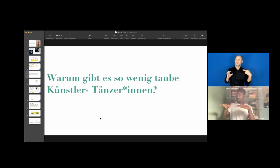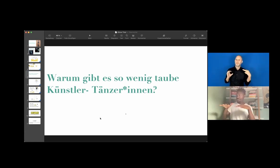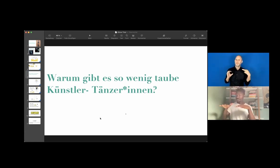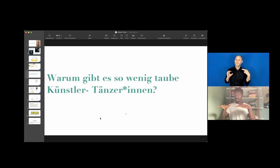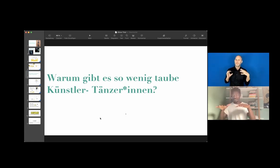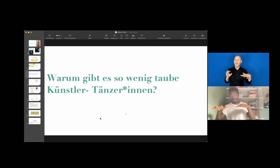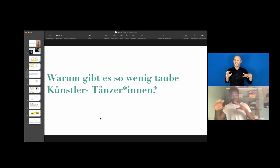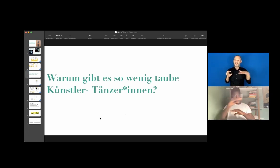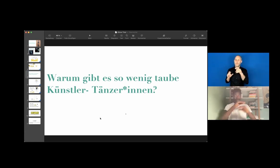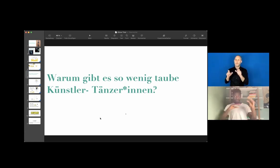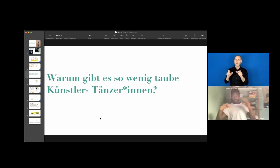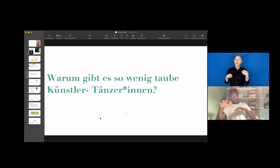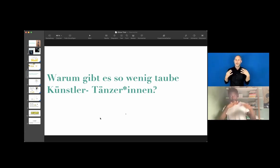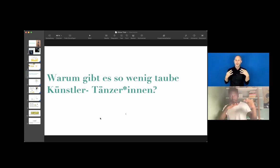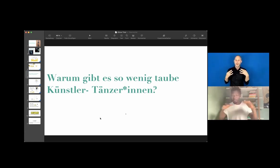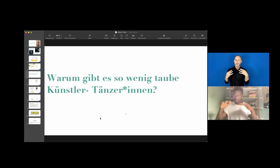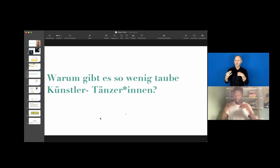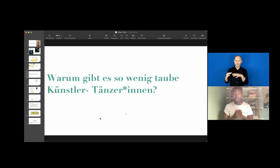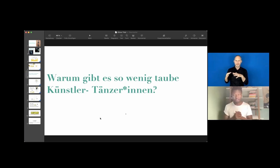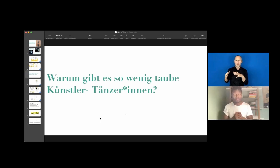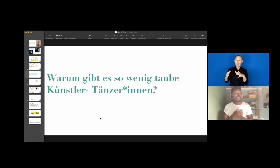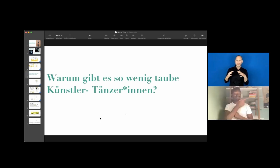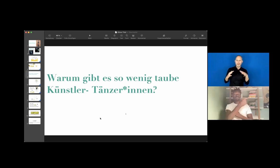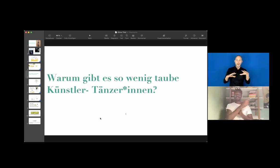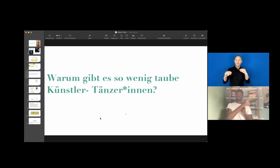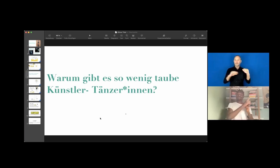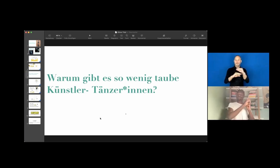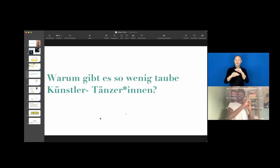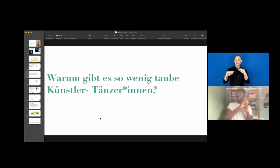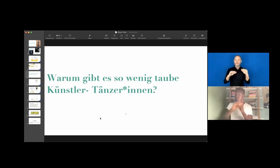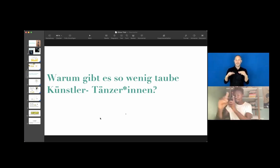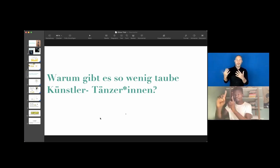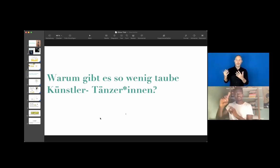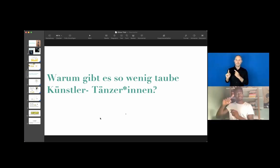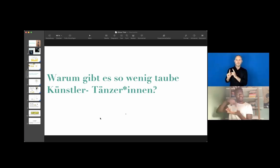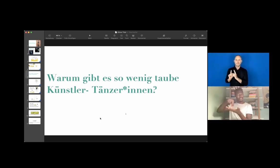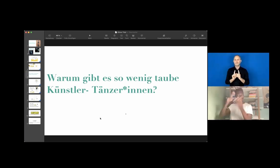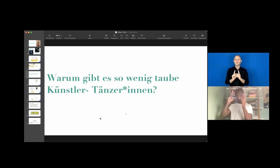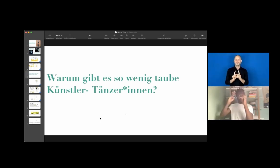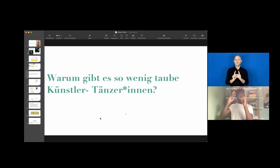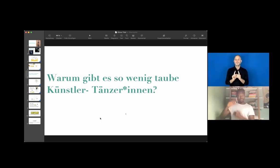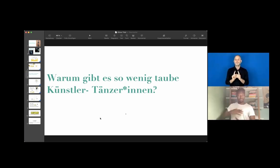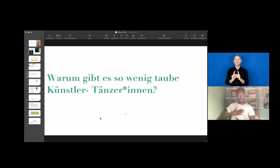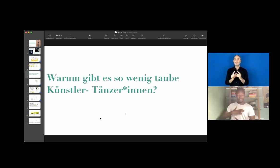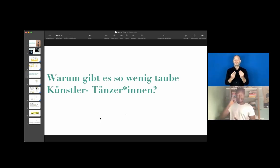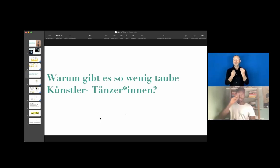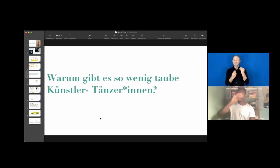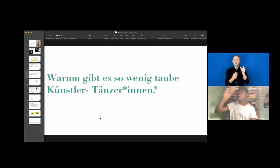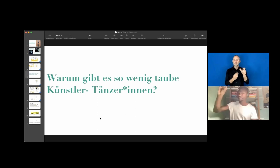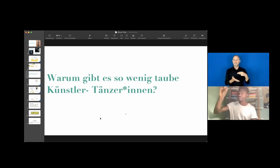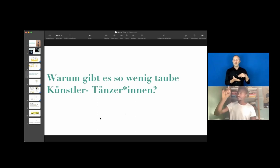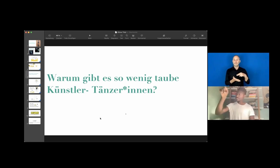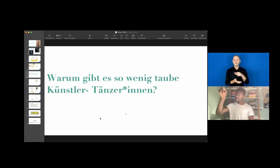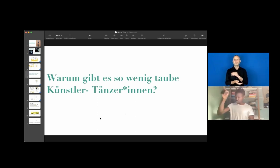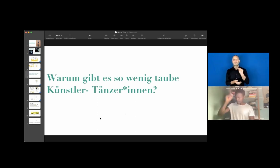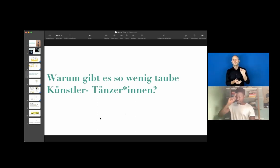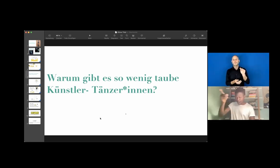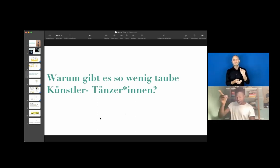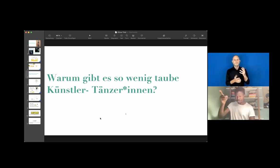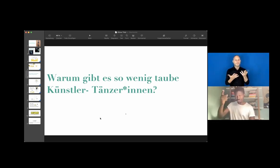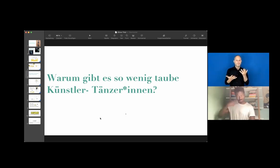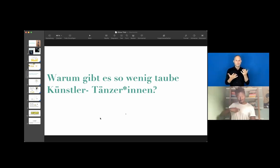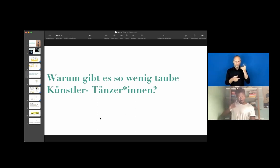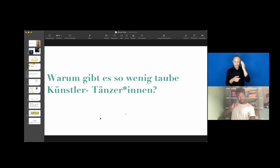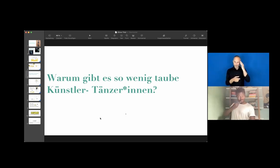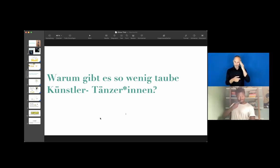with another Deaf person. And this is how they started to think about me differently, because they realised I was Deaf.